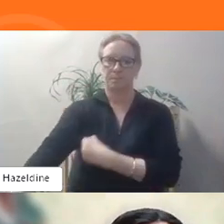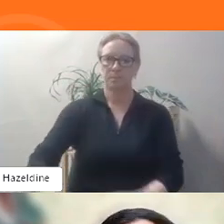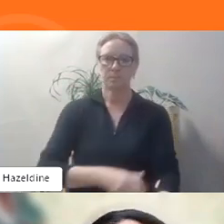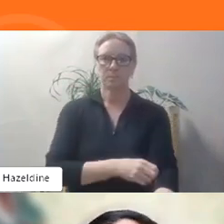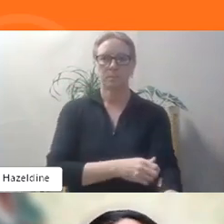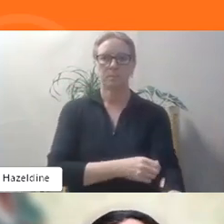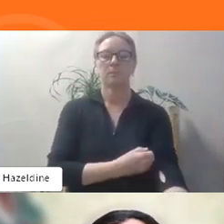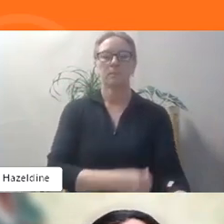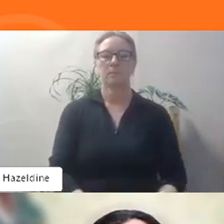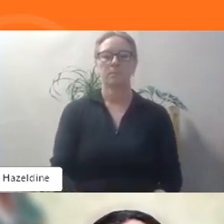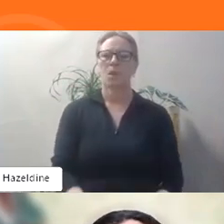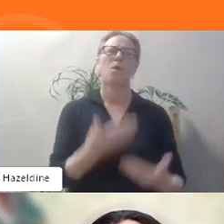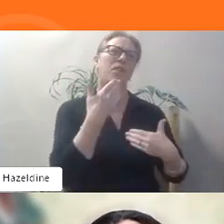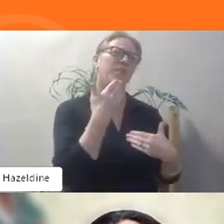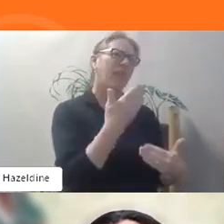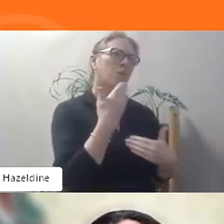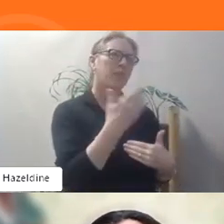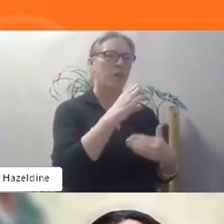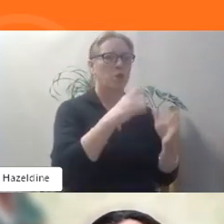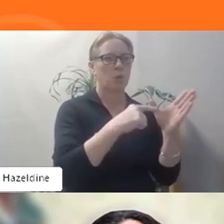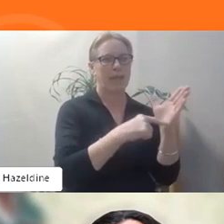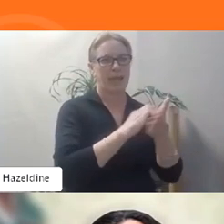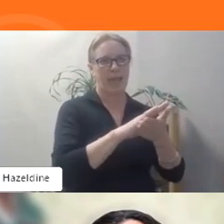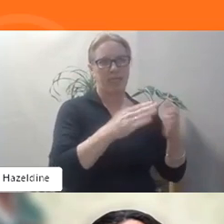Thank you so much, Cathy, for sharing your experience in this space.